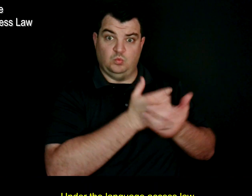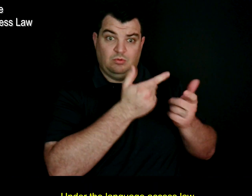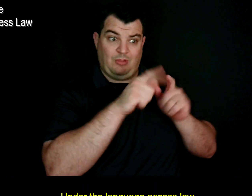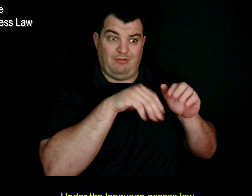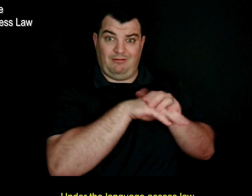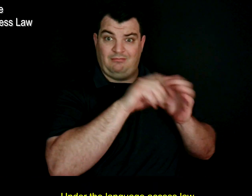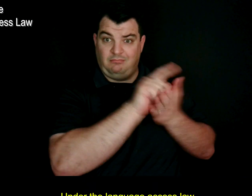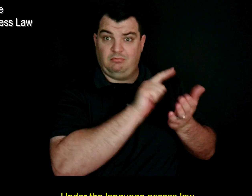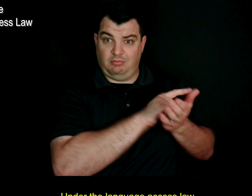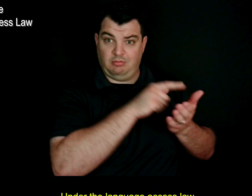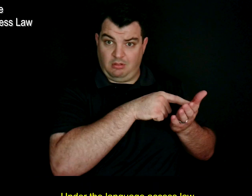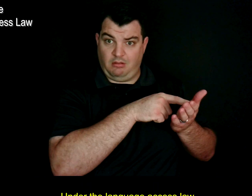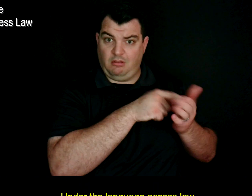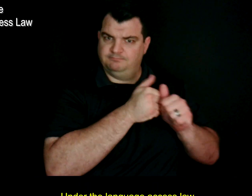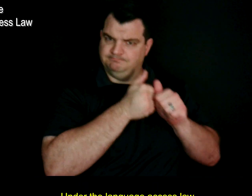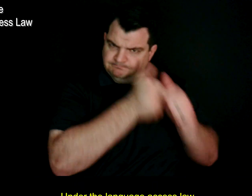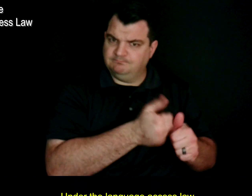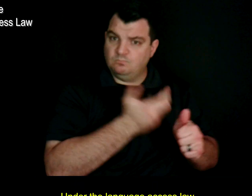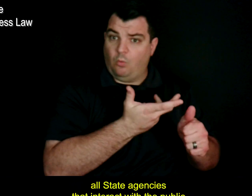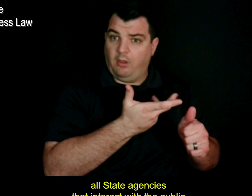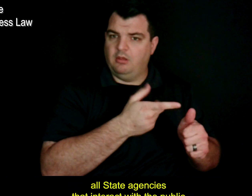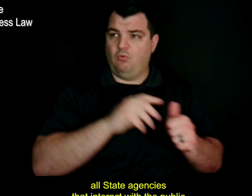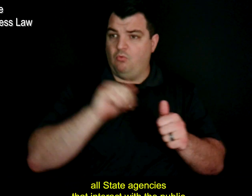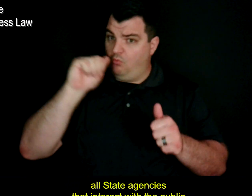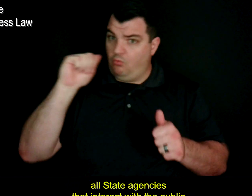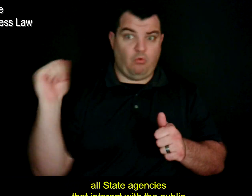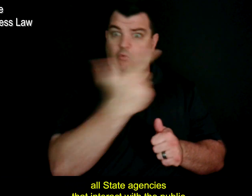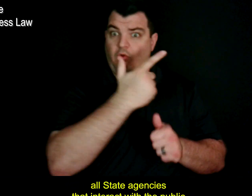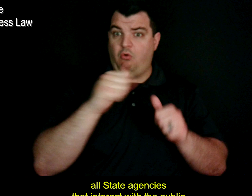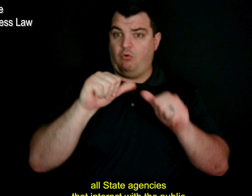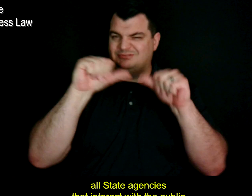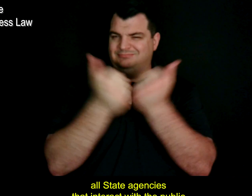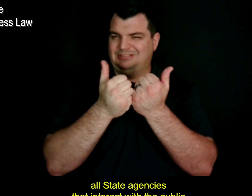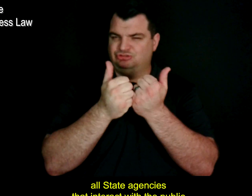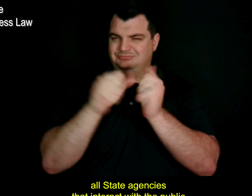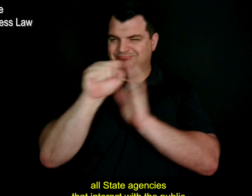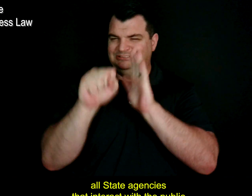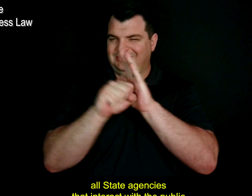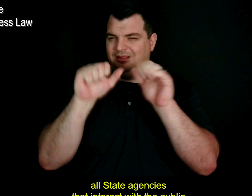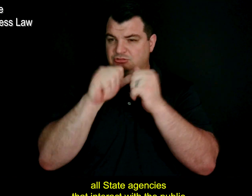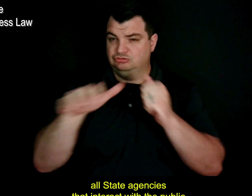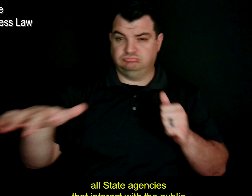Under the language access law, all State agencies that interact with the public